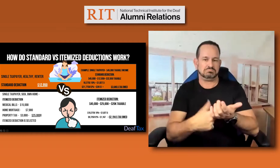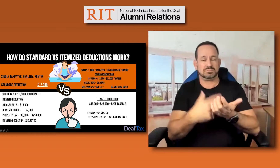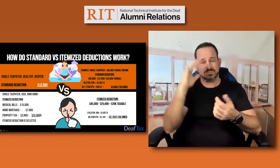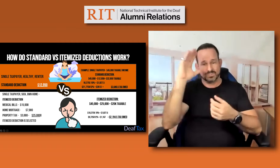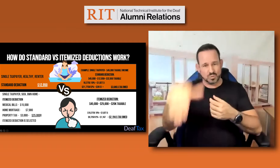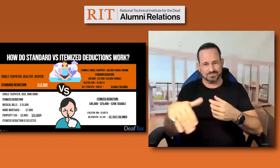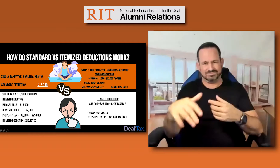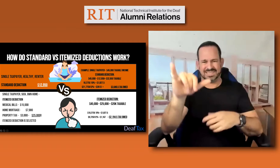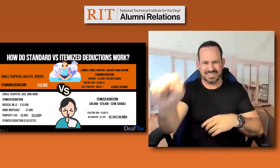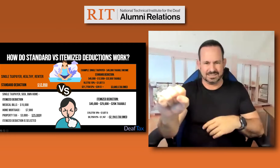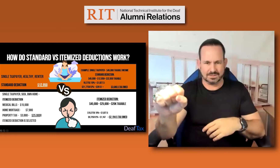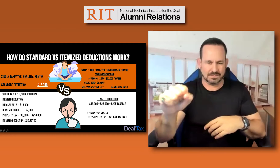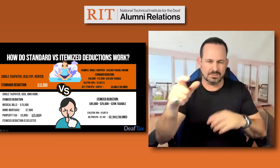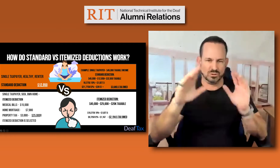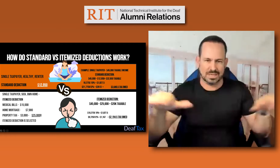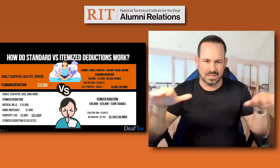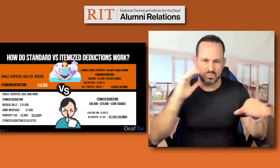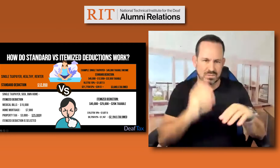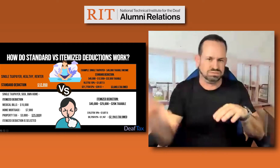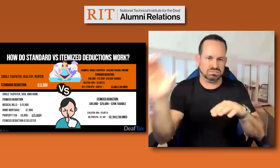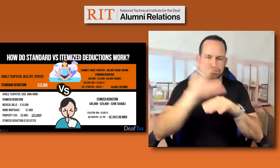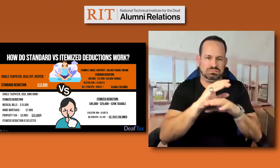or any deductions that would be recorded.